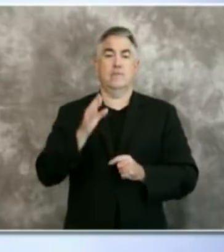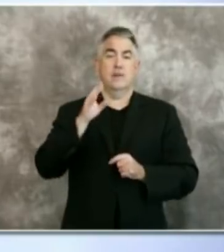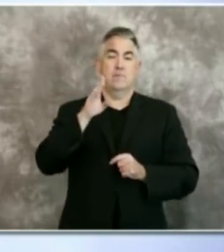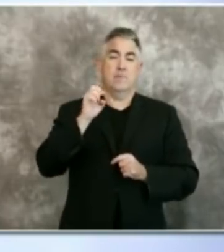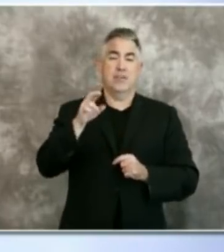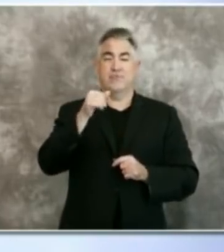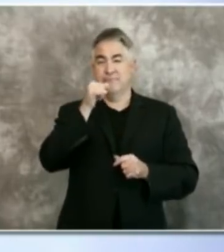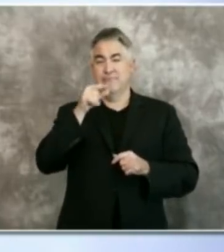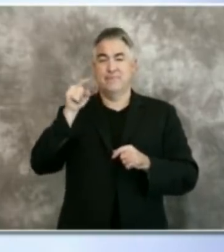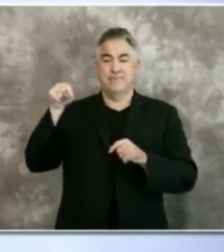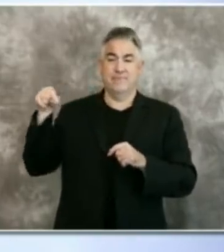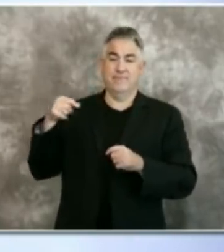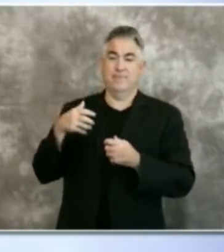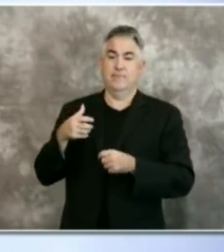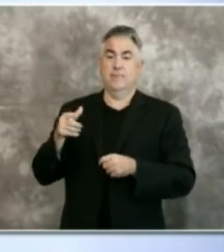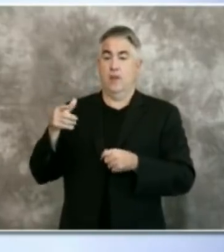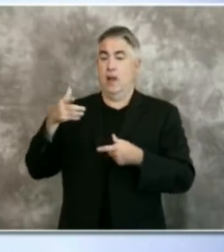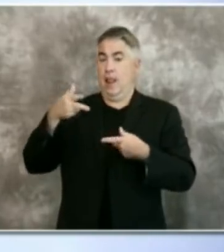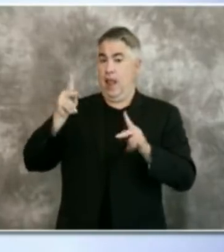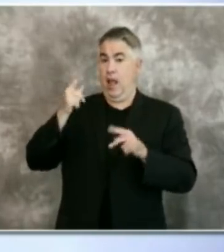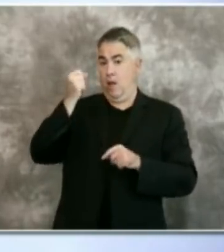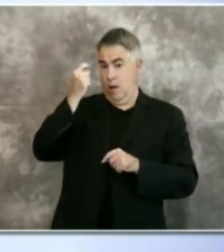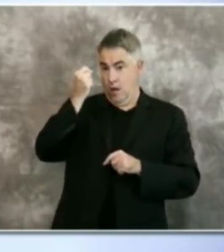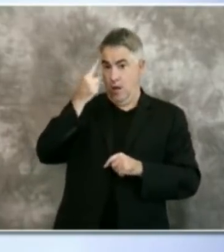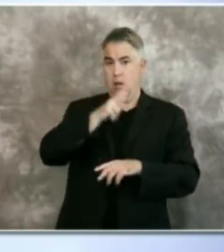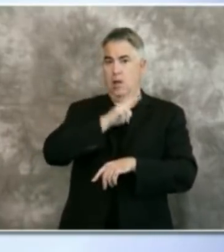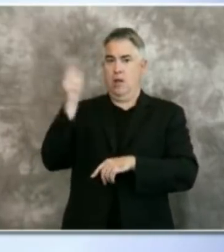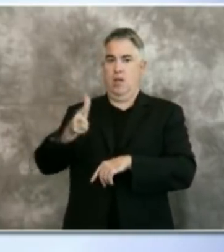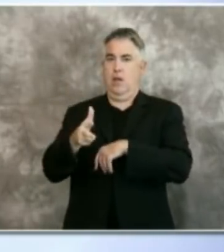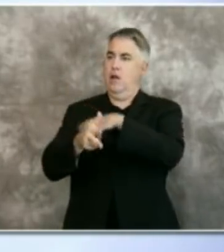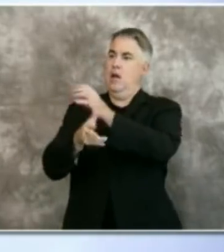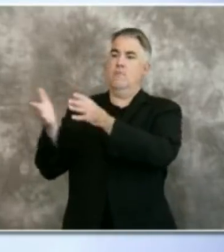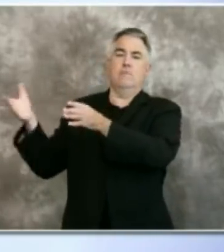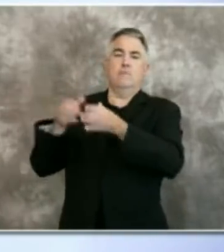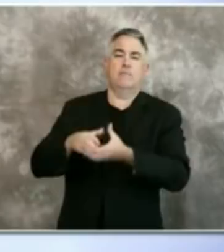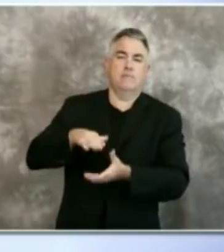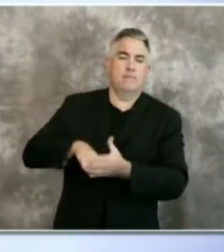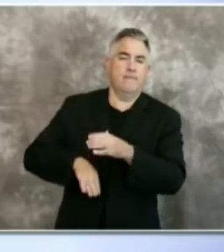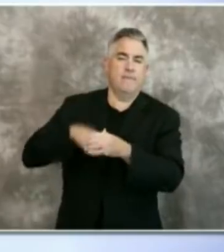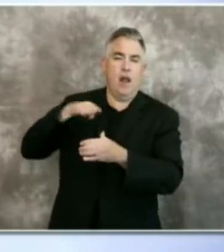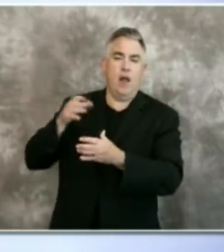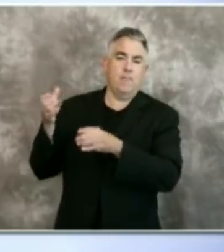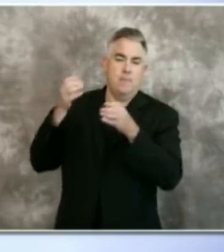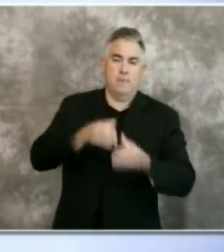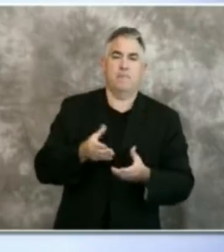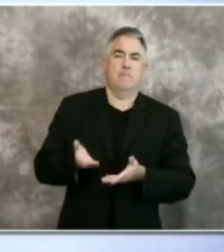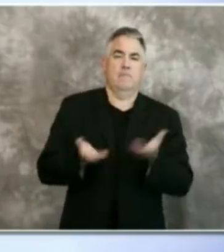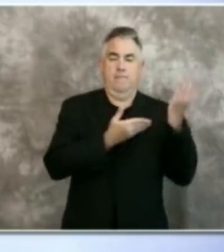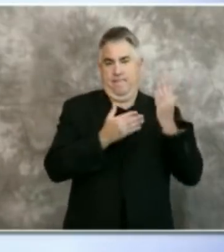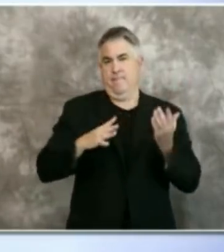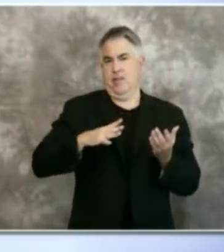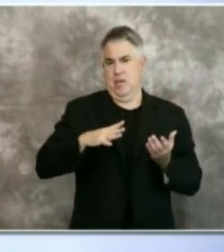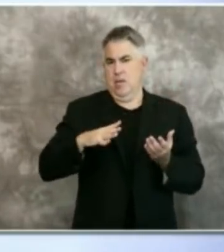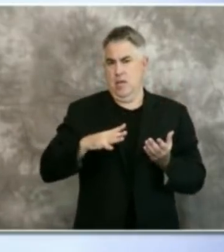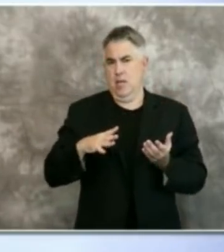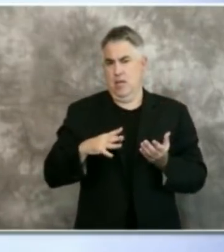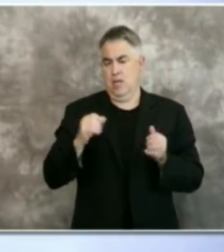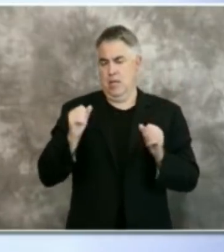YOU ARE A BREWERY THROUGH PROP. THAT DOES NOT SERVE FOOD, YOU ARE STILL ALLOWED TO